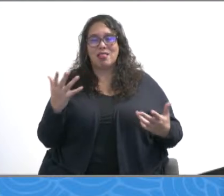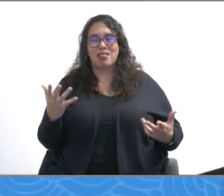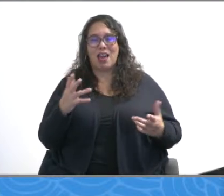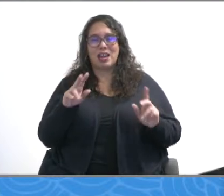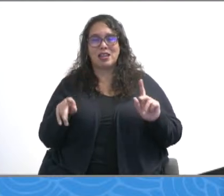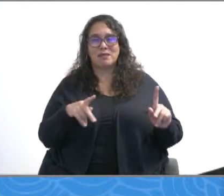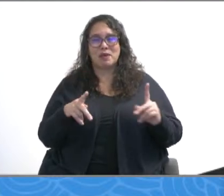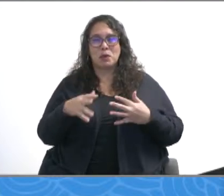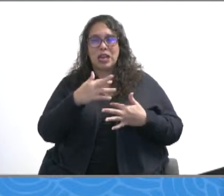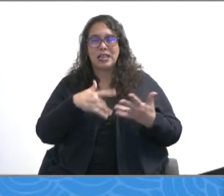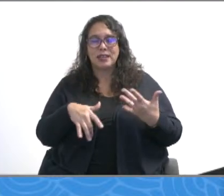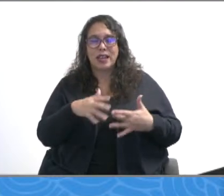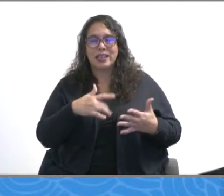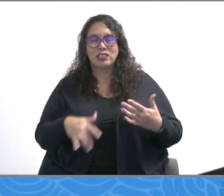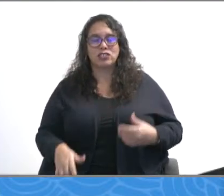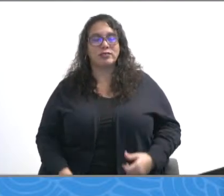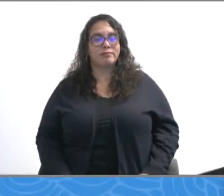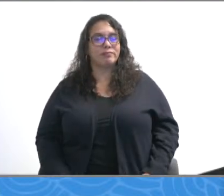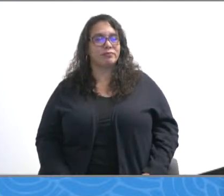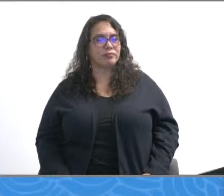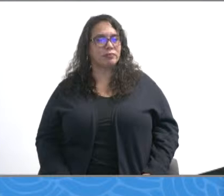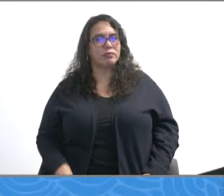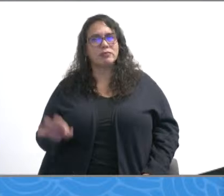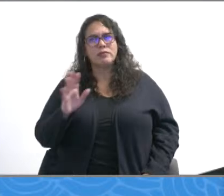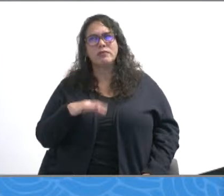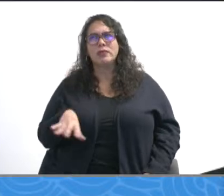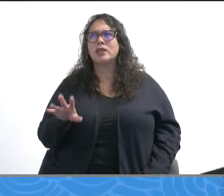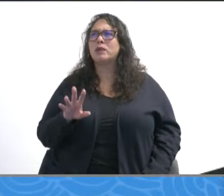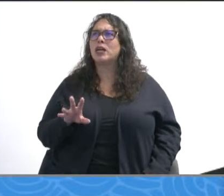So we have had about 1200 participants